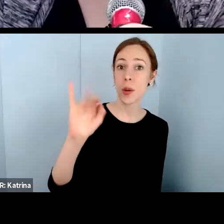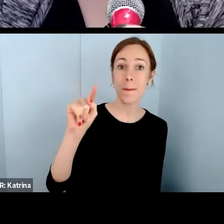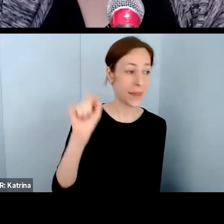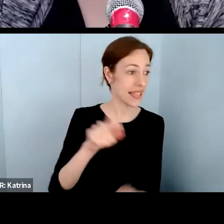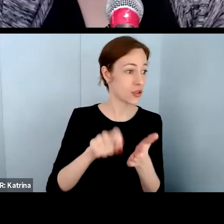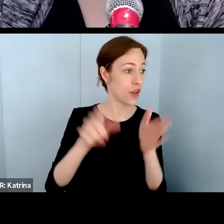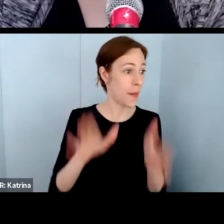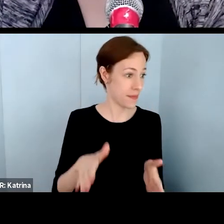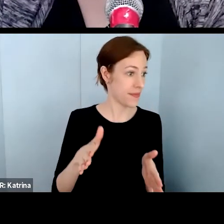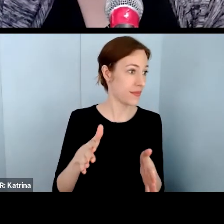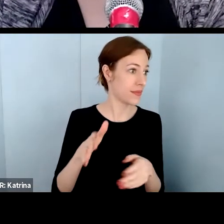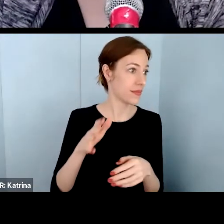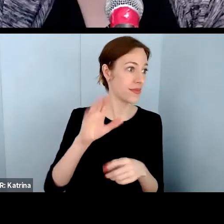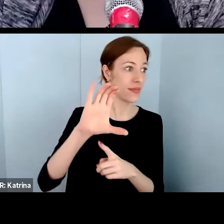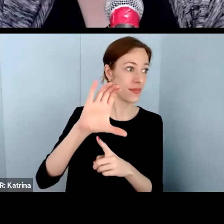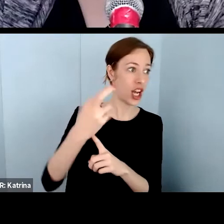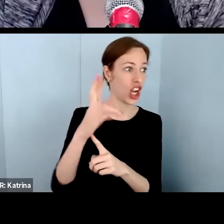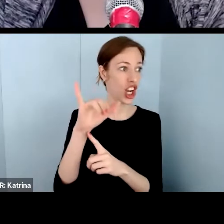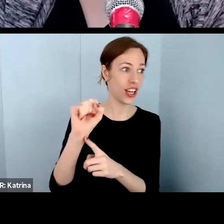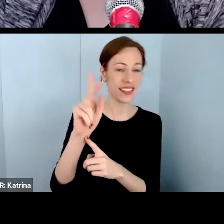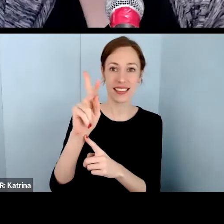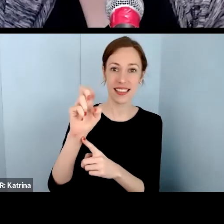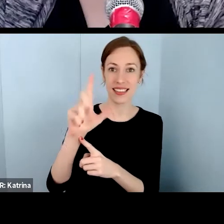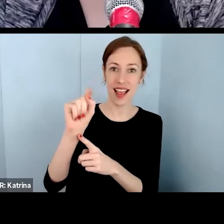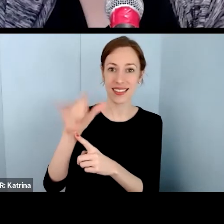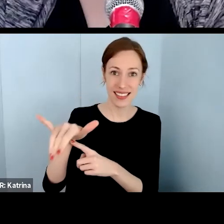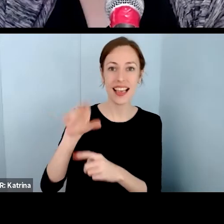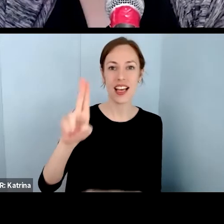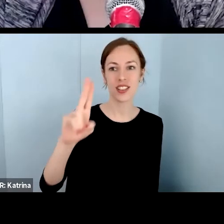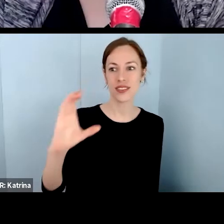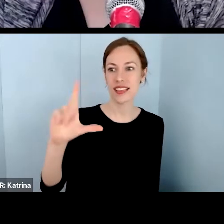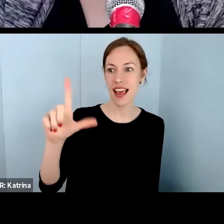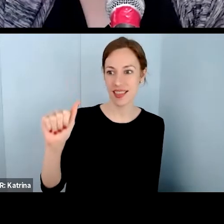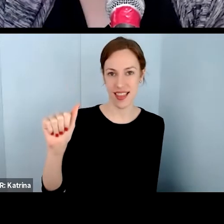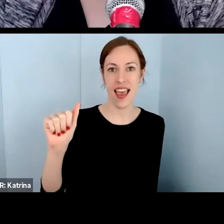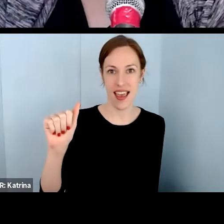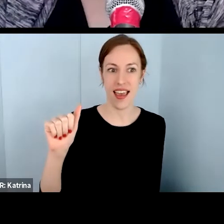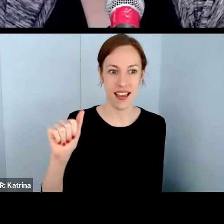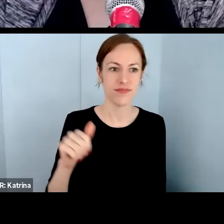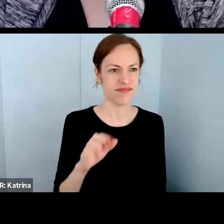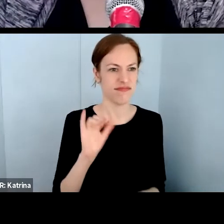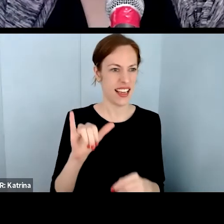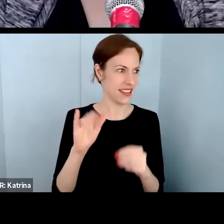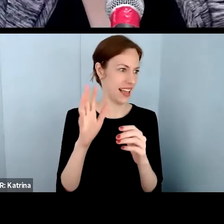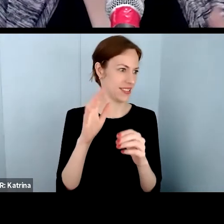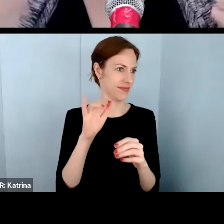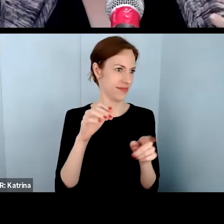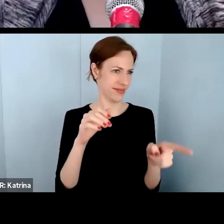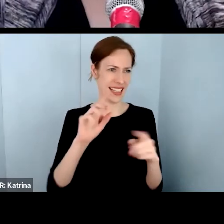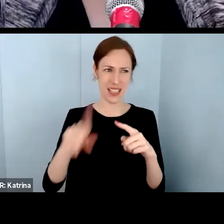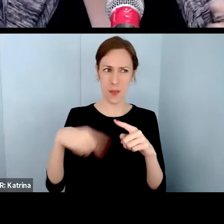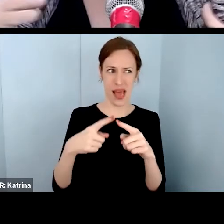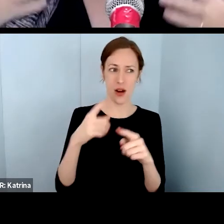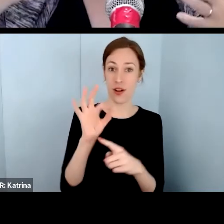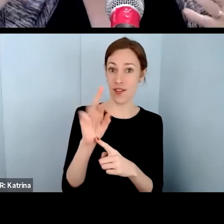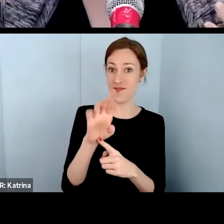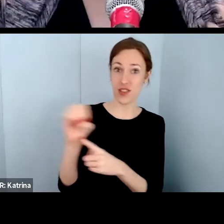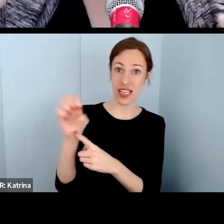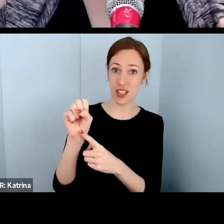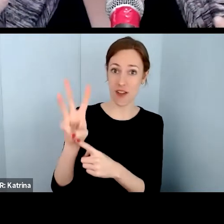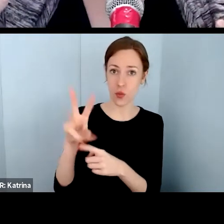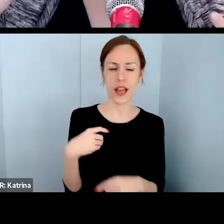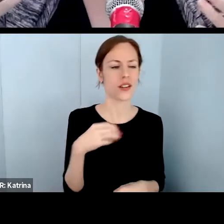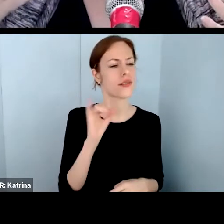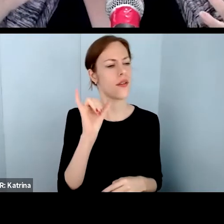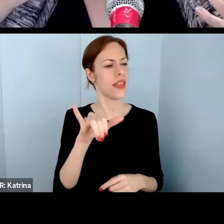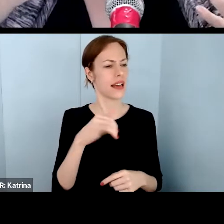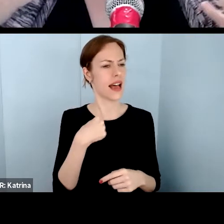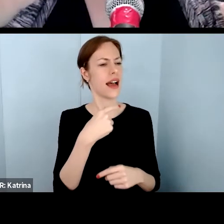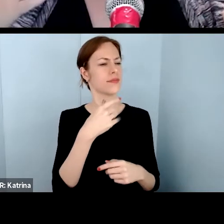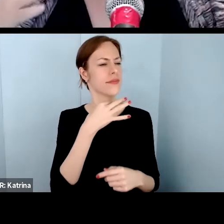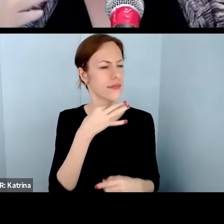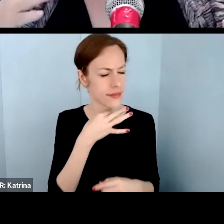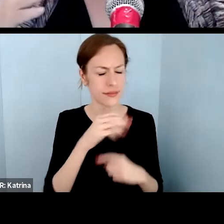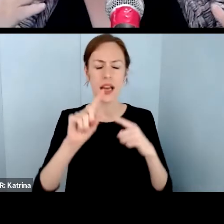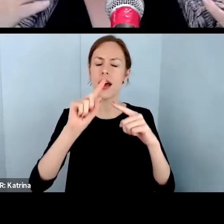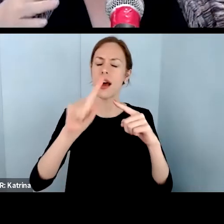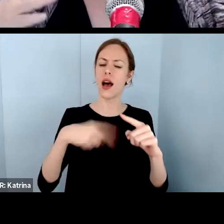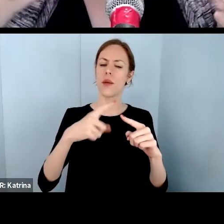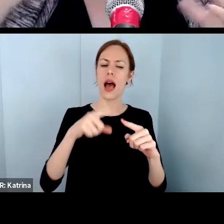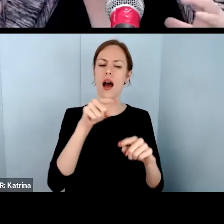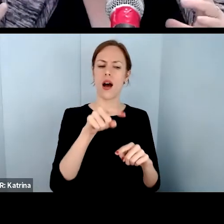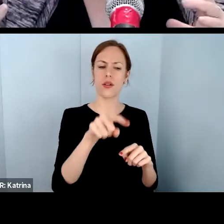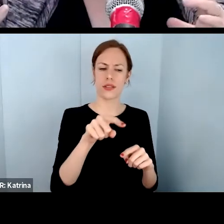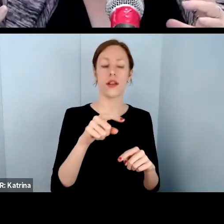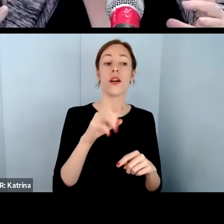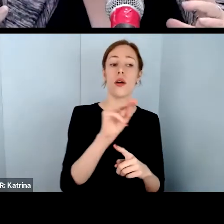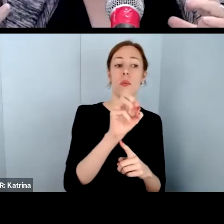It's called the subtitle is the cultural significance of free software. And one of the things that I'm really interested in is the relationship, you know infrastructure really between the production of moral and technical order right this idea that these